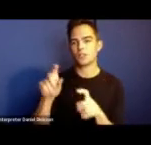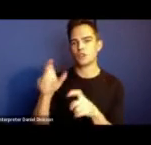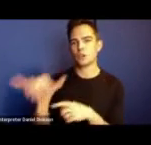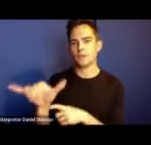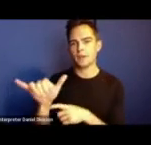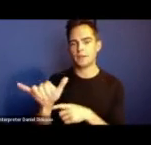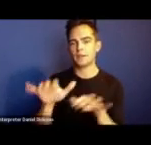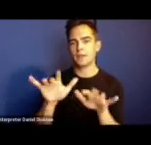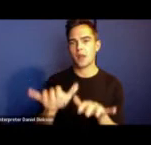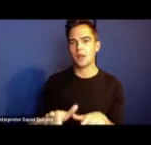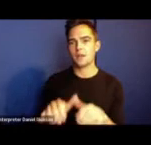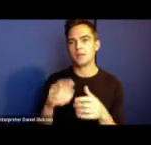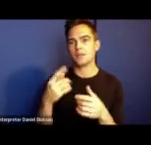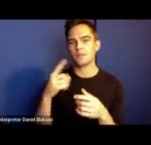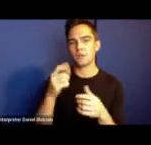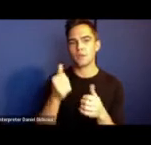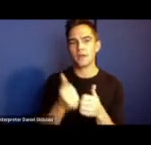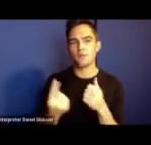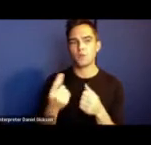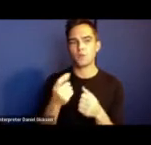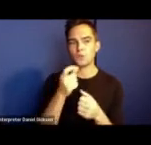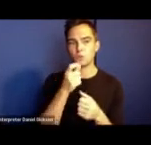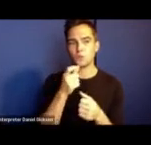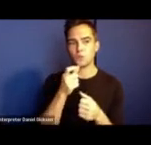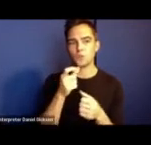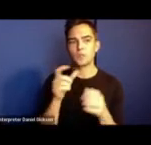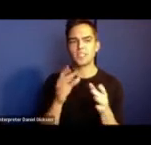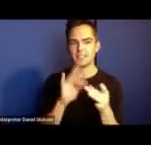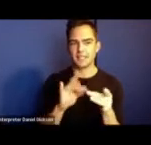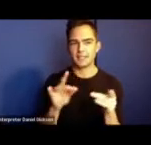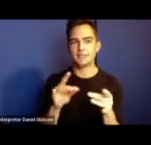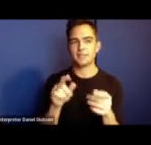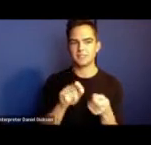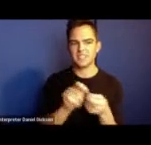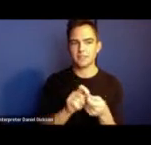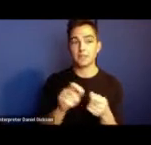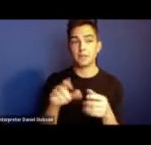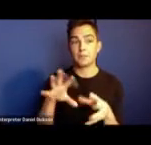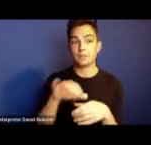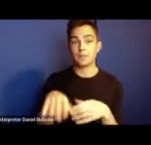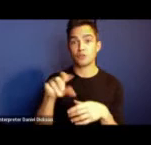presented every Hoosier and it was stated that explicitly that participation in the survey did